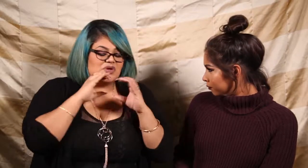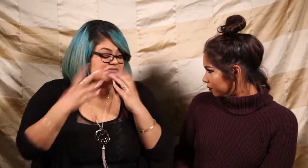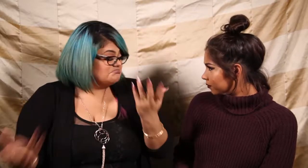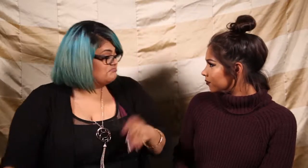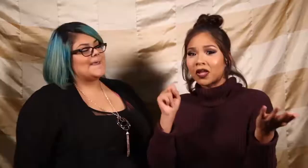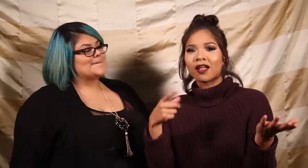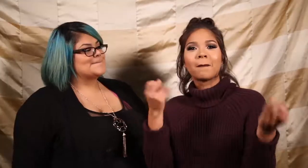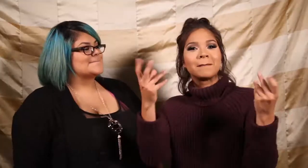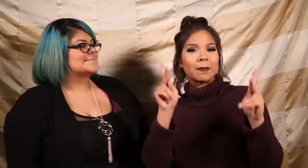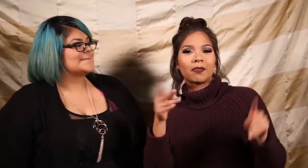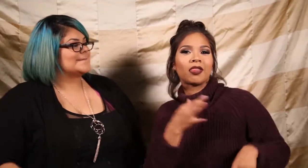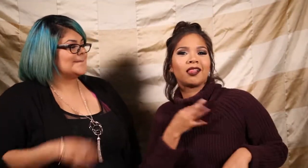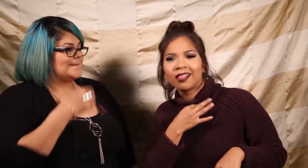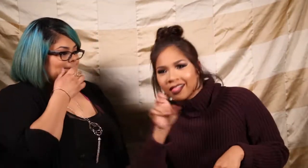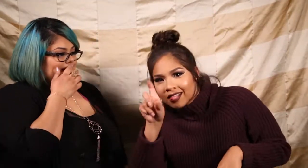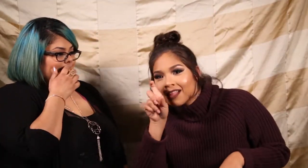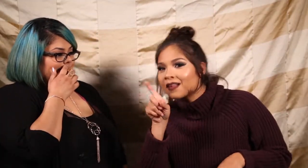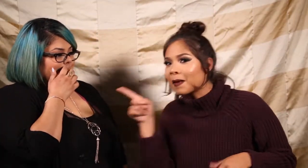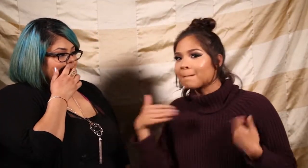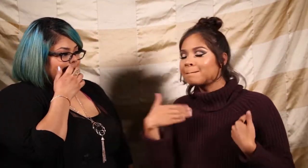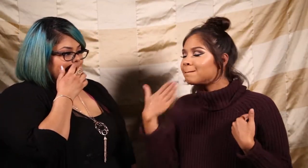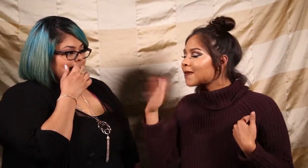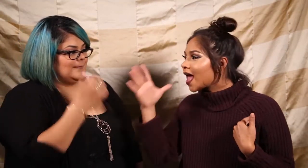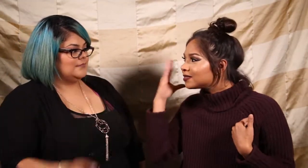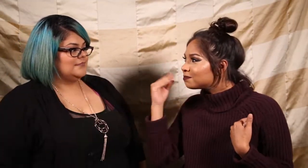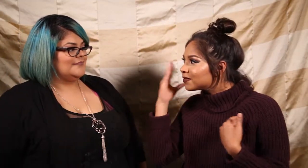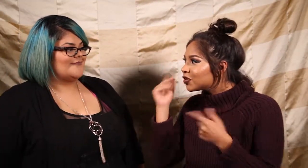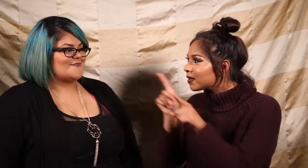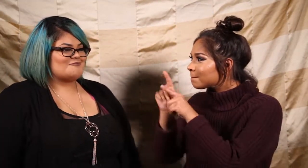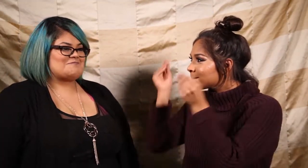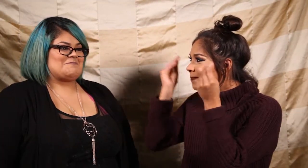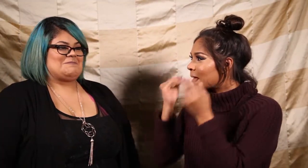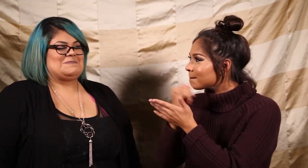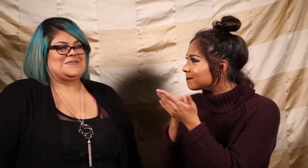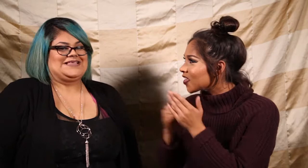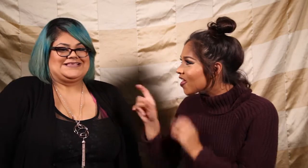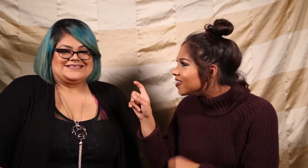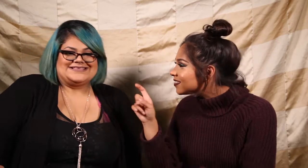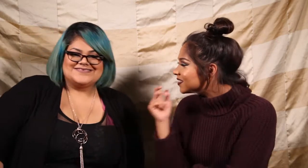many people curious..do you have bad experience as MUA?